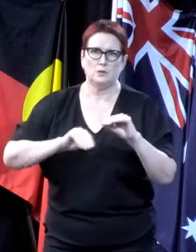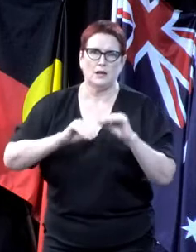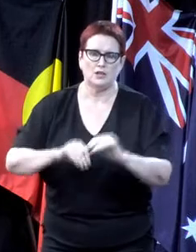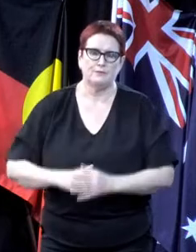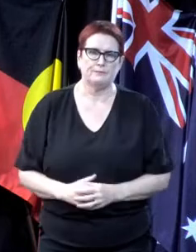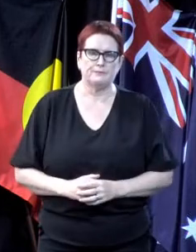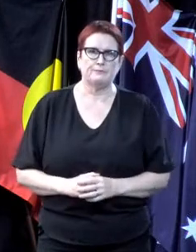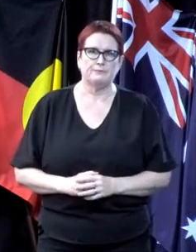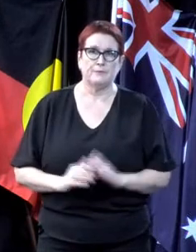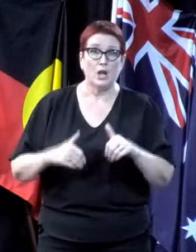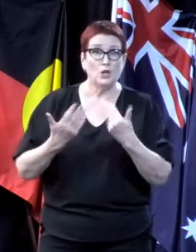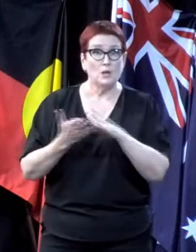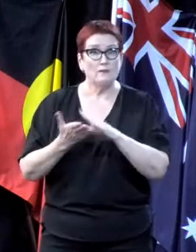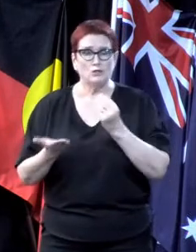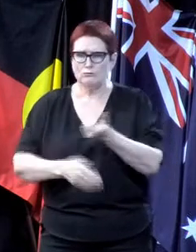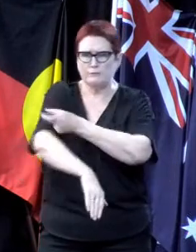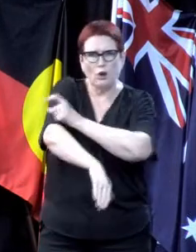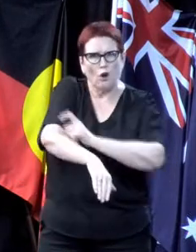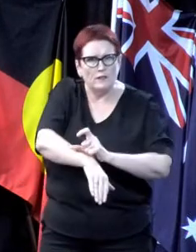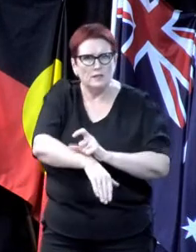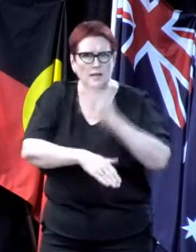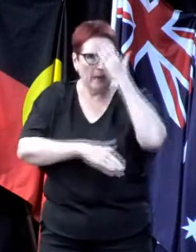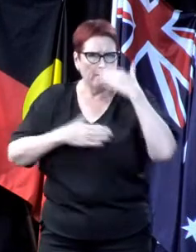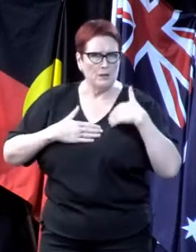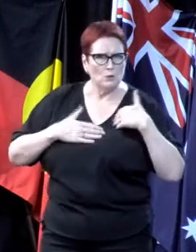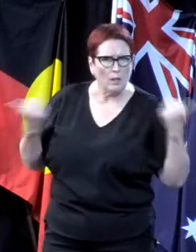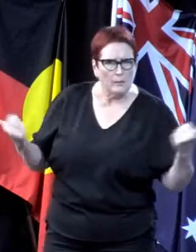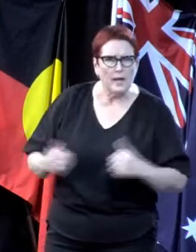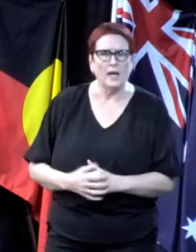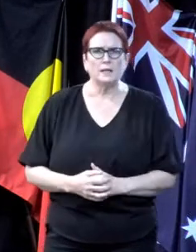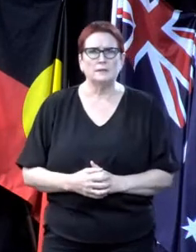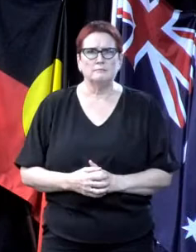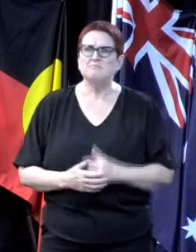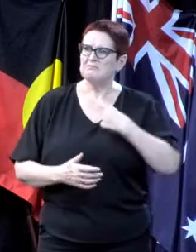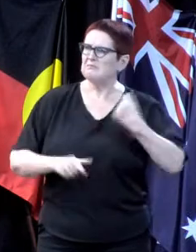and wellbeing to have a voice and choice of the life at school.